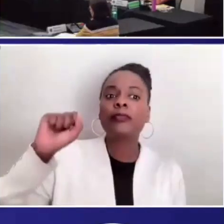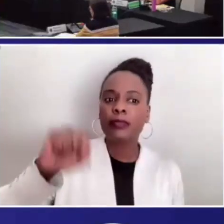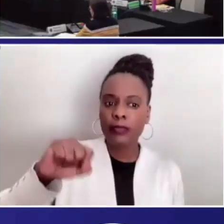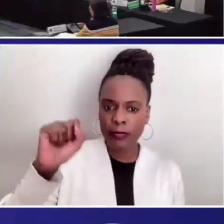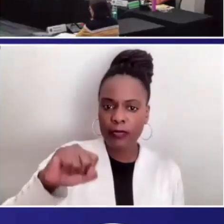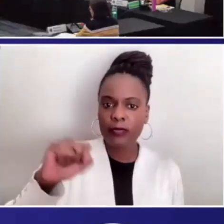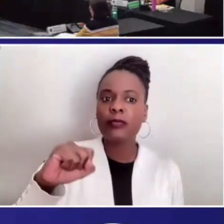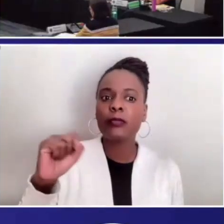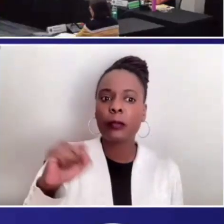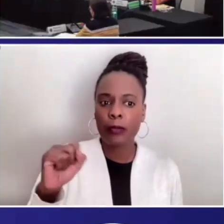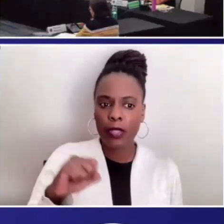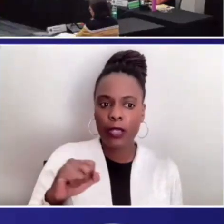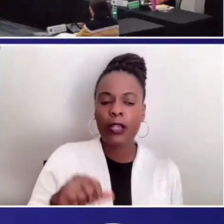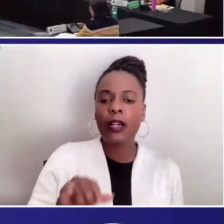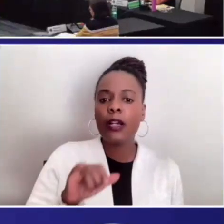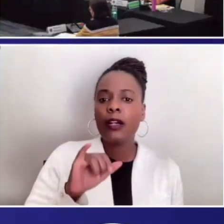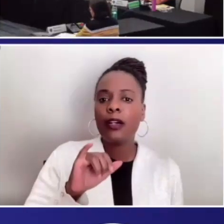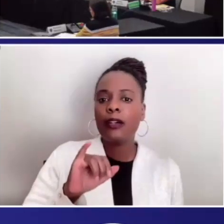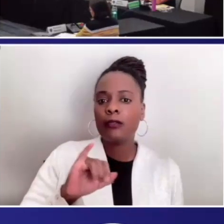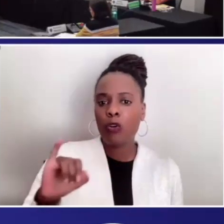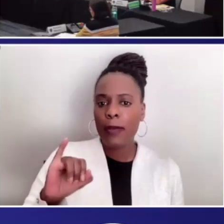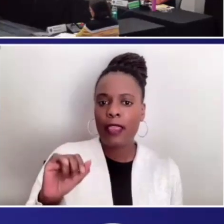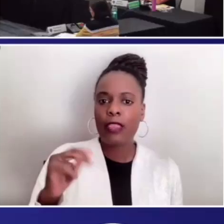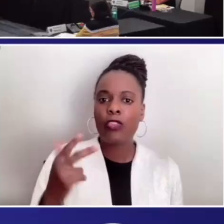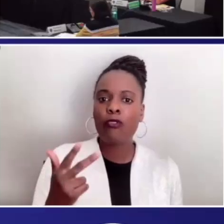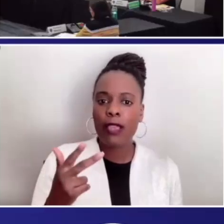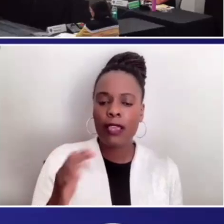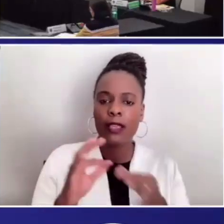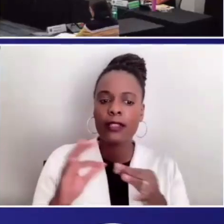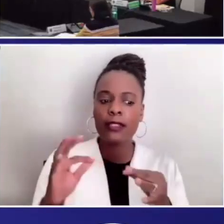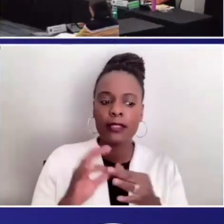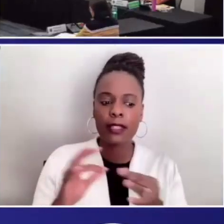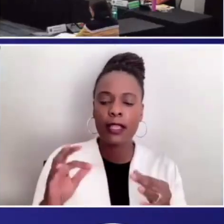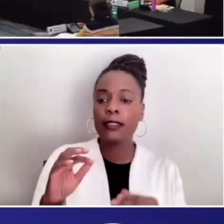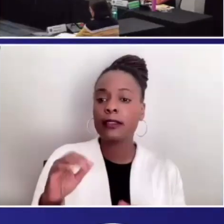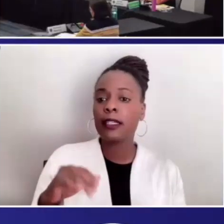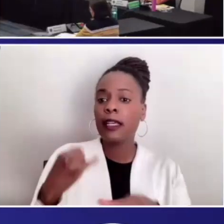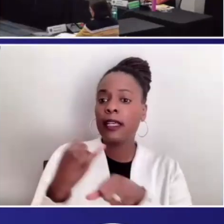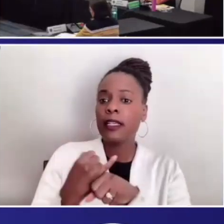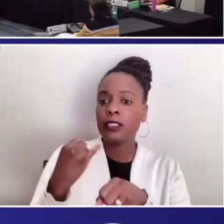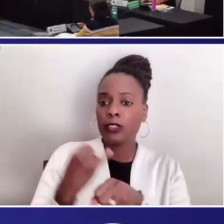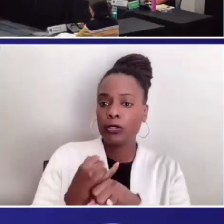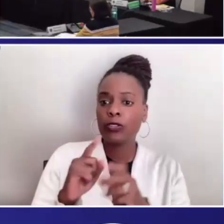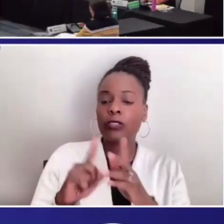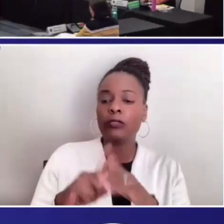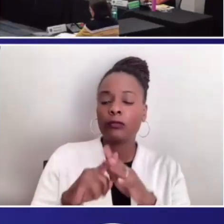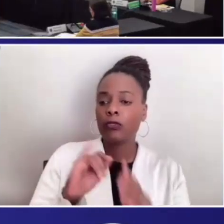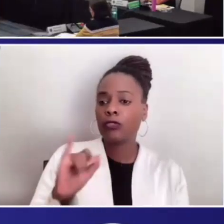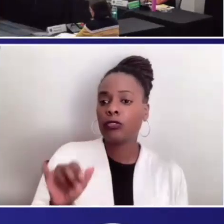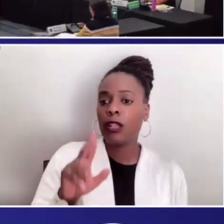And then Romanette three would say the institution has, as of July 4th of '25, somewhere in its literature,